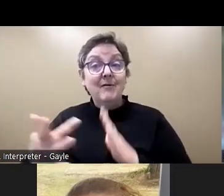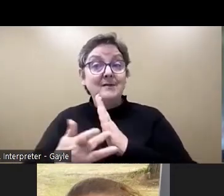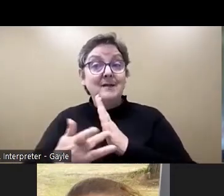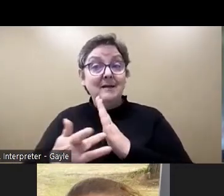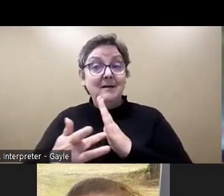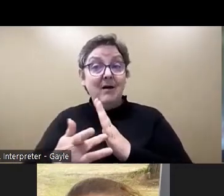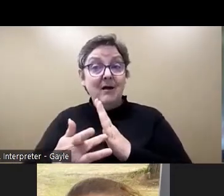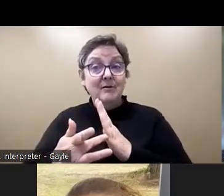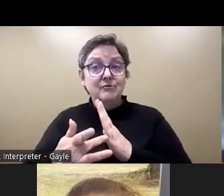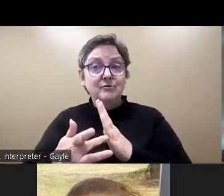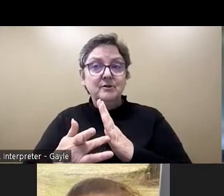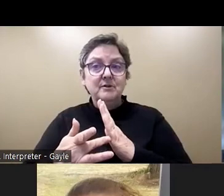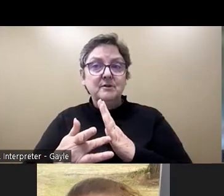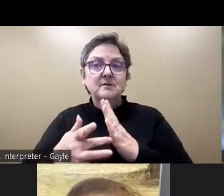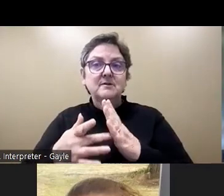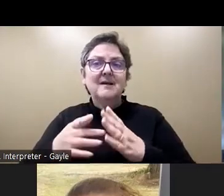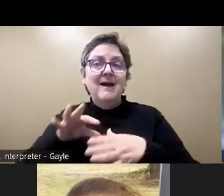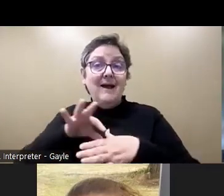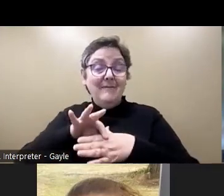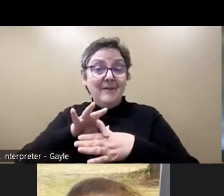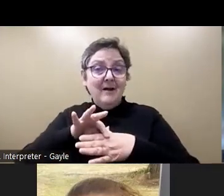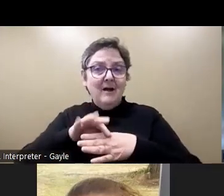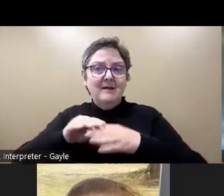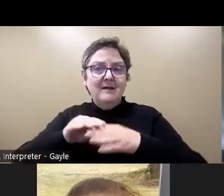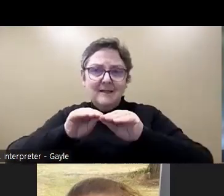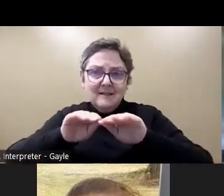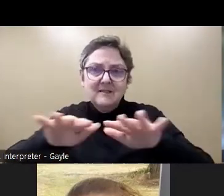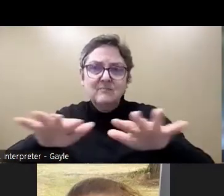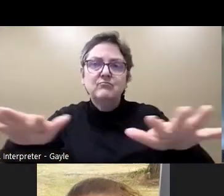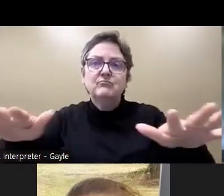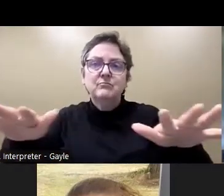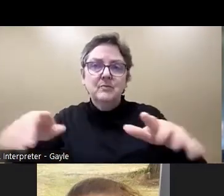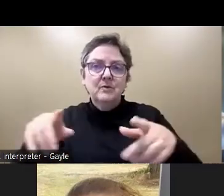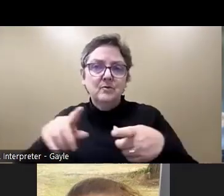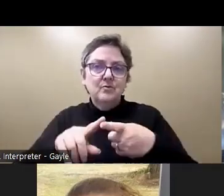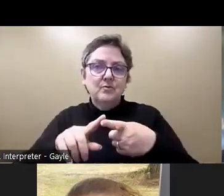even in the absence of a live internet connection.